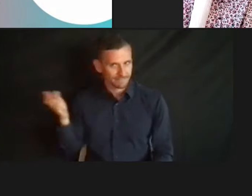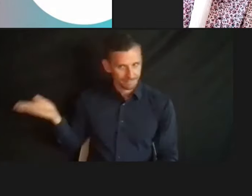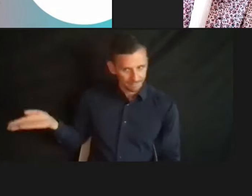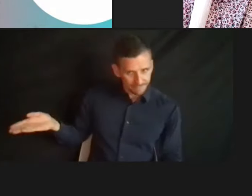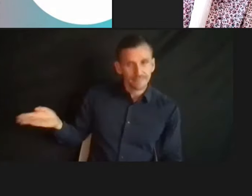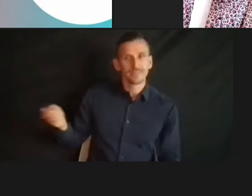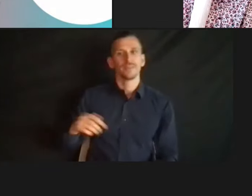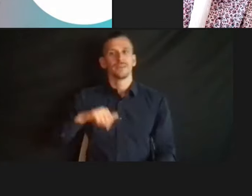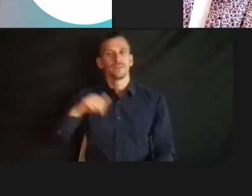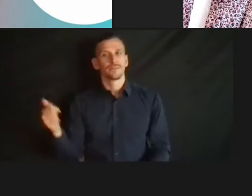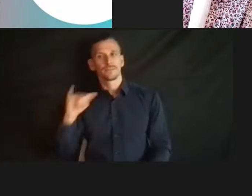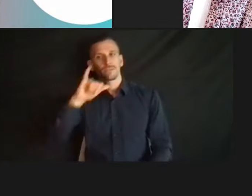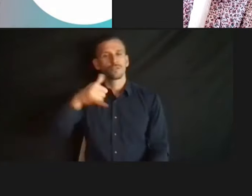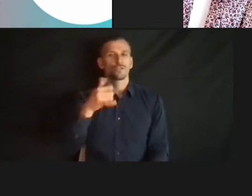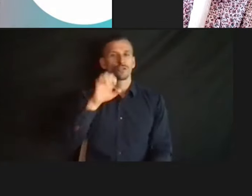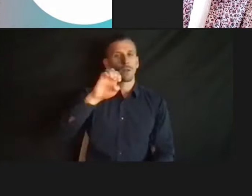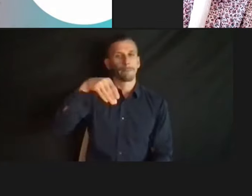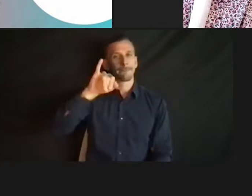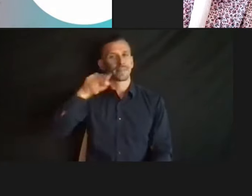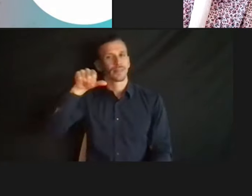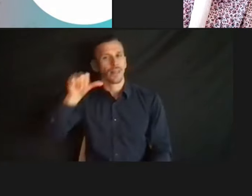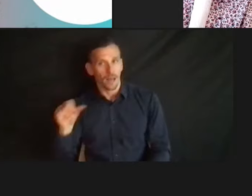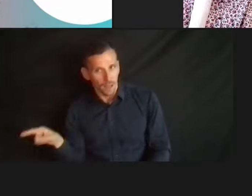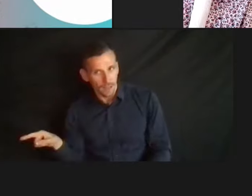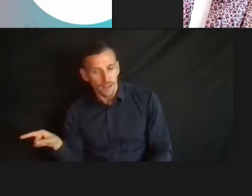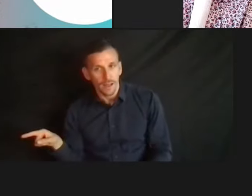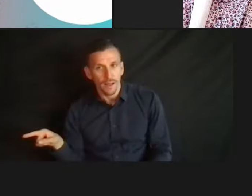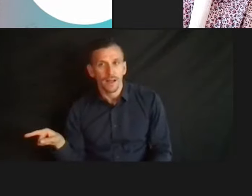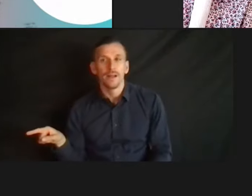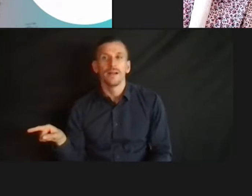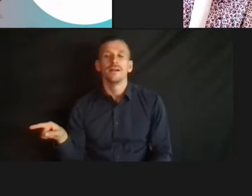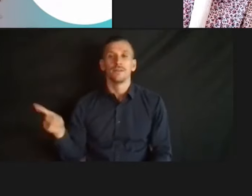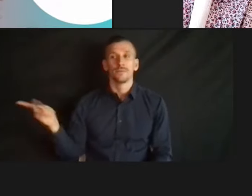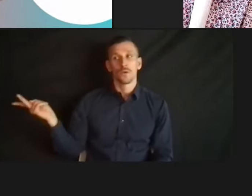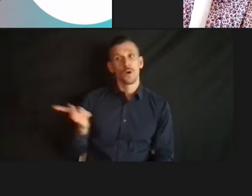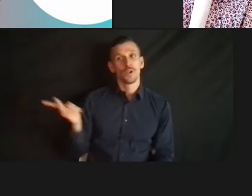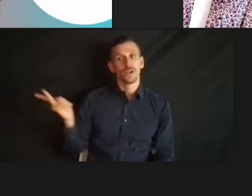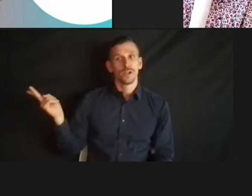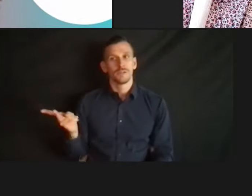can you share what are some of the challenges that are unique to Small Island States when